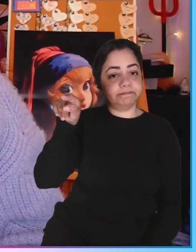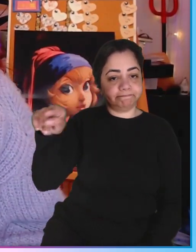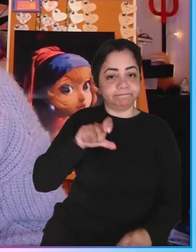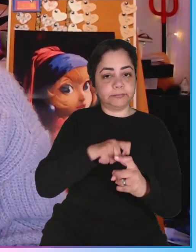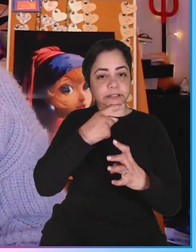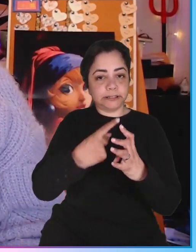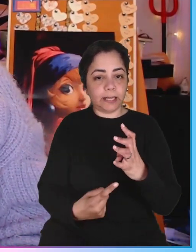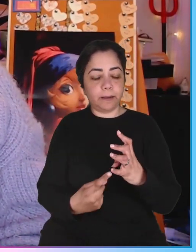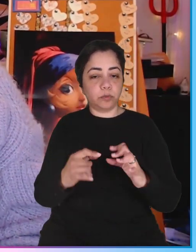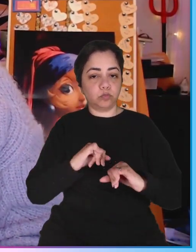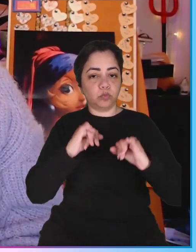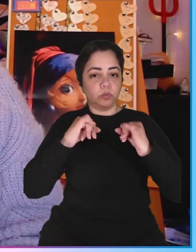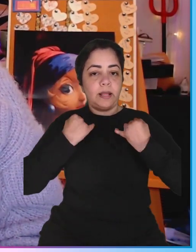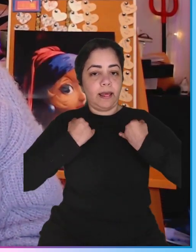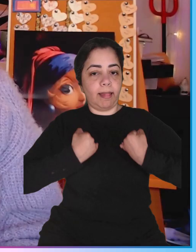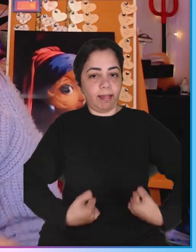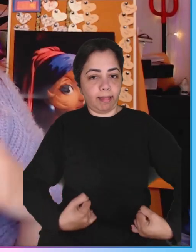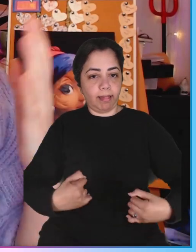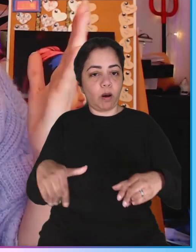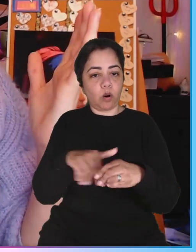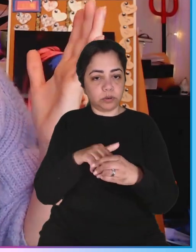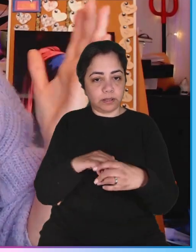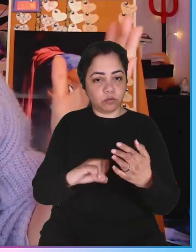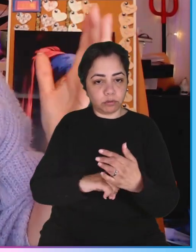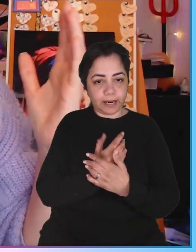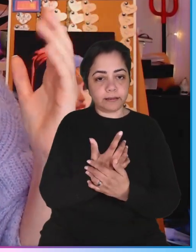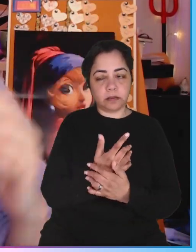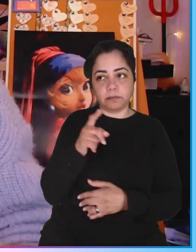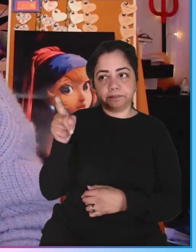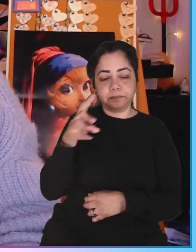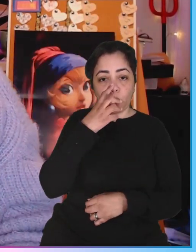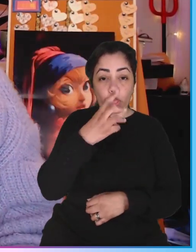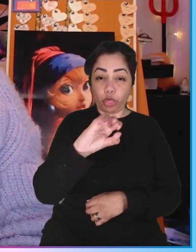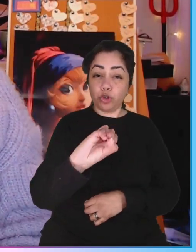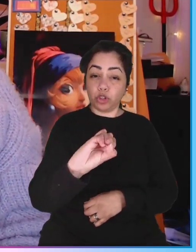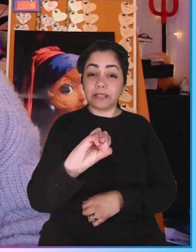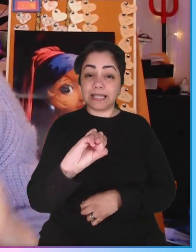I am a 30 year old woman, sitting in my really cosy gaming room.